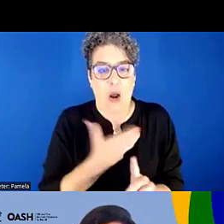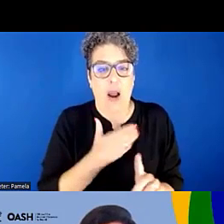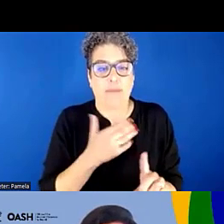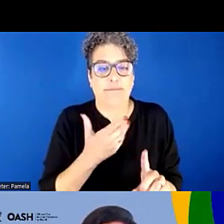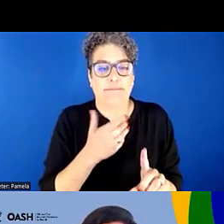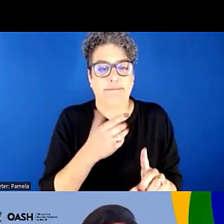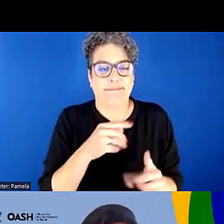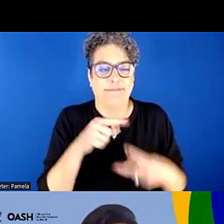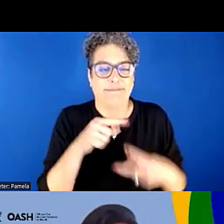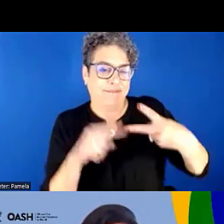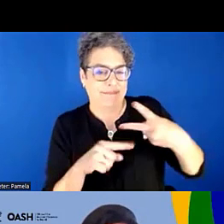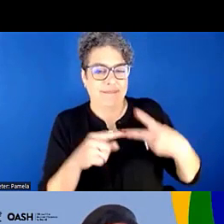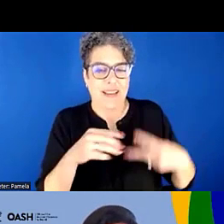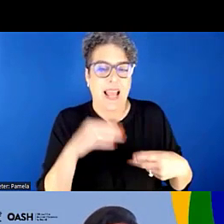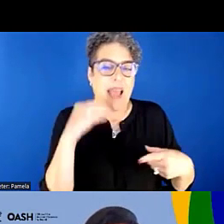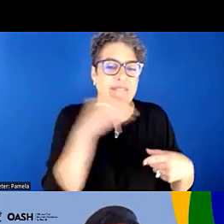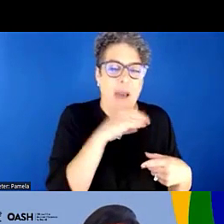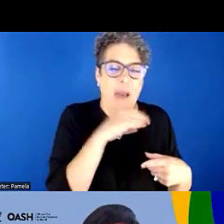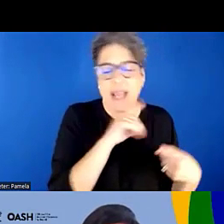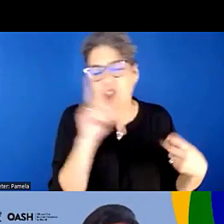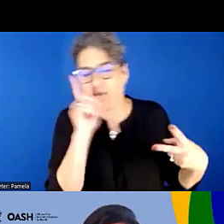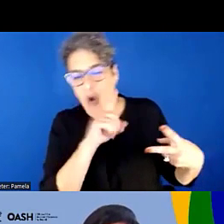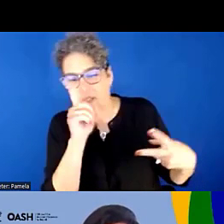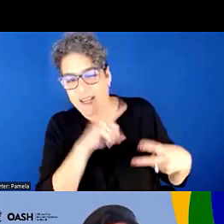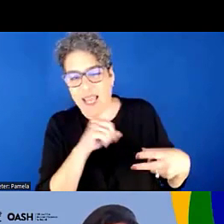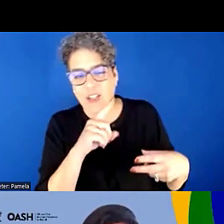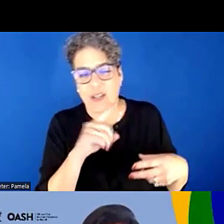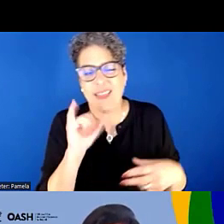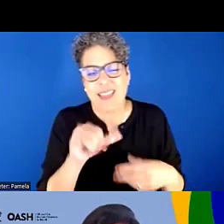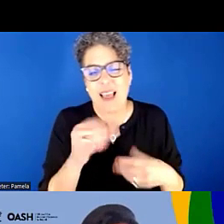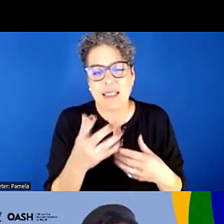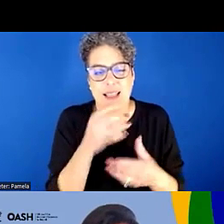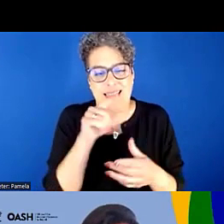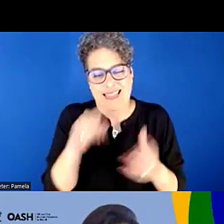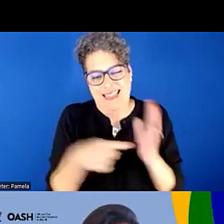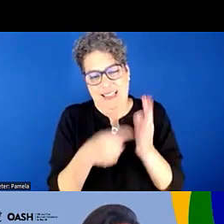in research record is part of the problem.